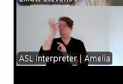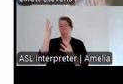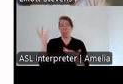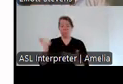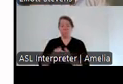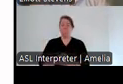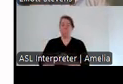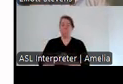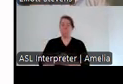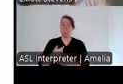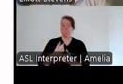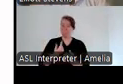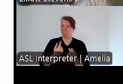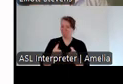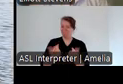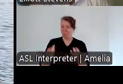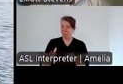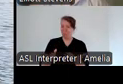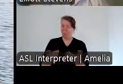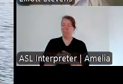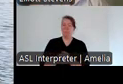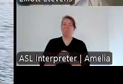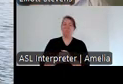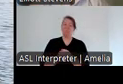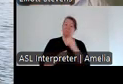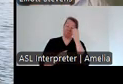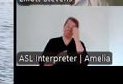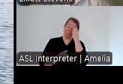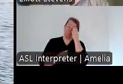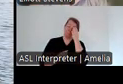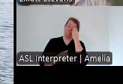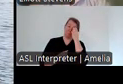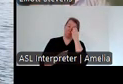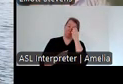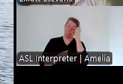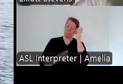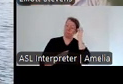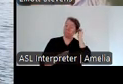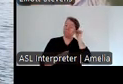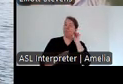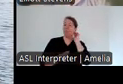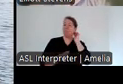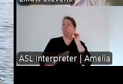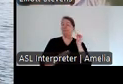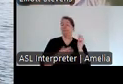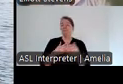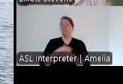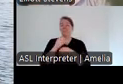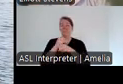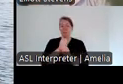And so what I did, um, for these students, I put together a handout that I call Top 7 Things for Digital Accessibility.